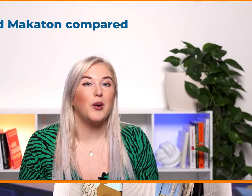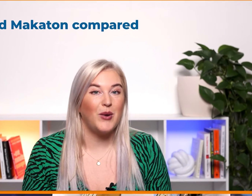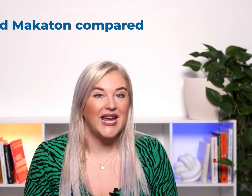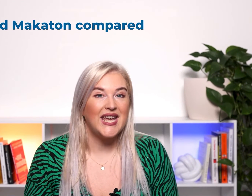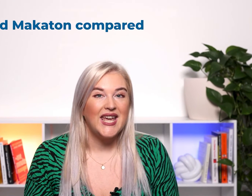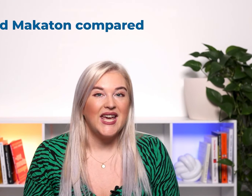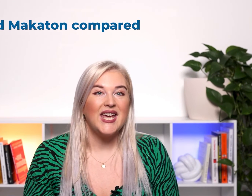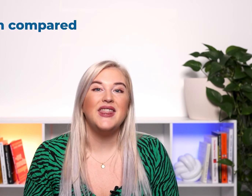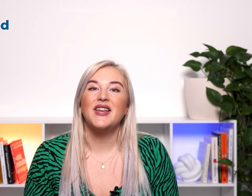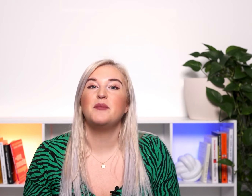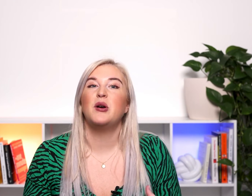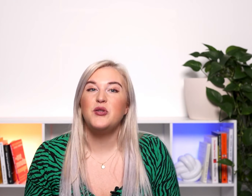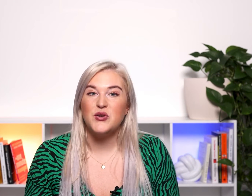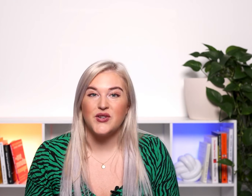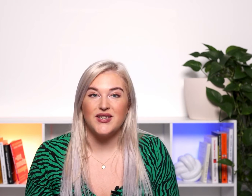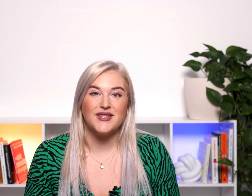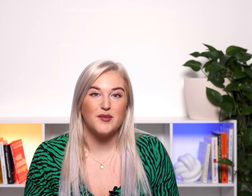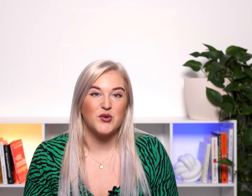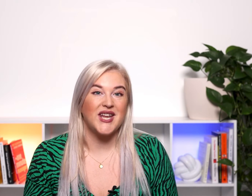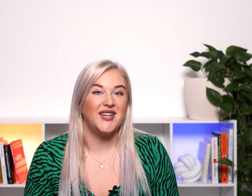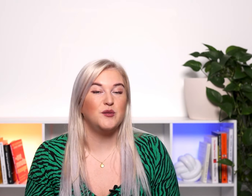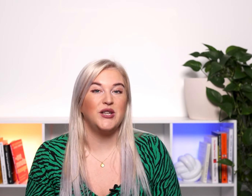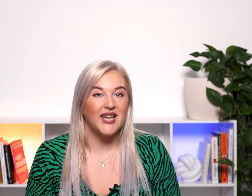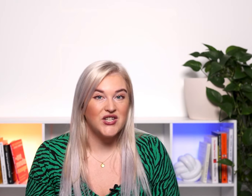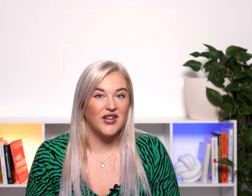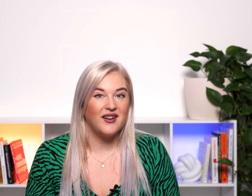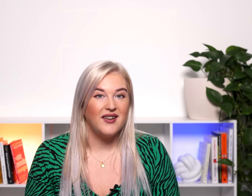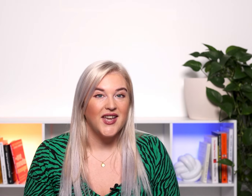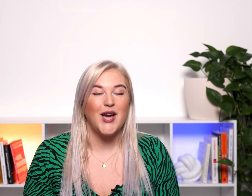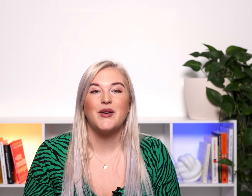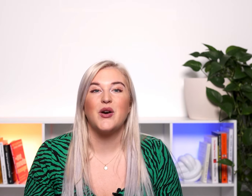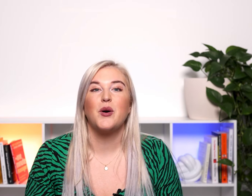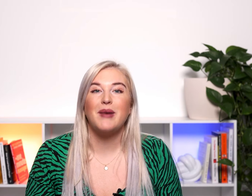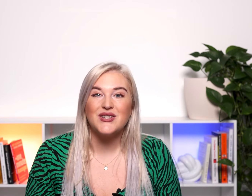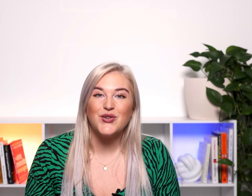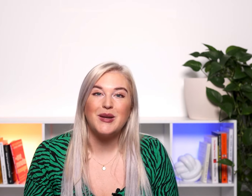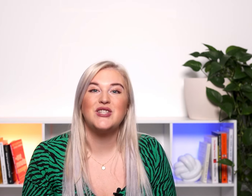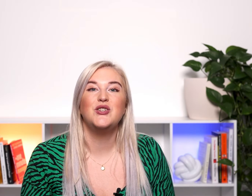in one way in that they both use signs and symbols to aid communication. However while Makaton makes